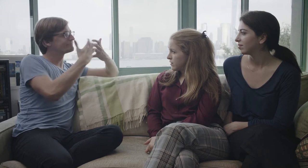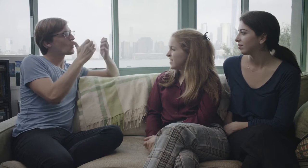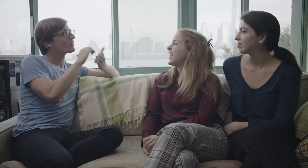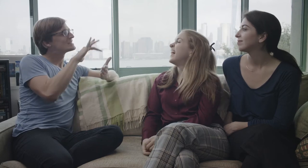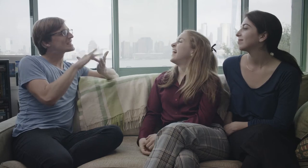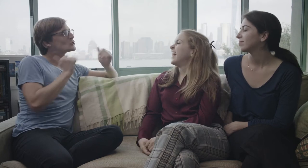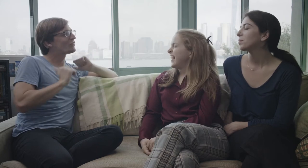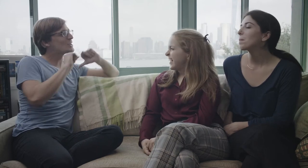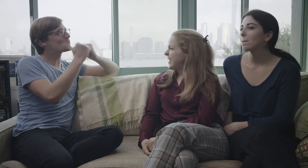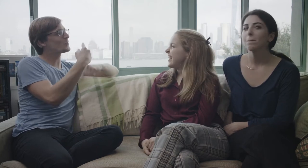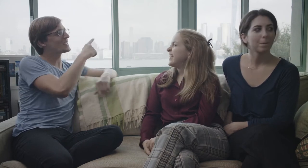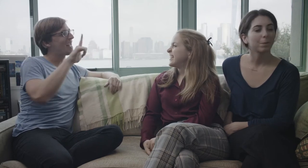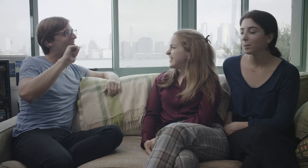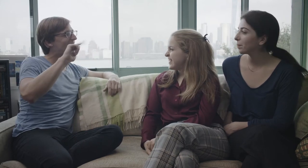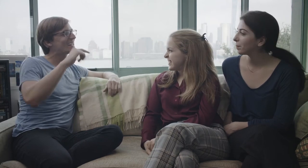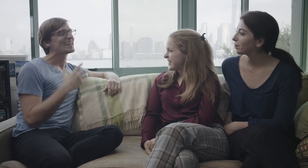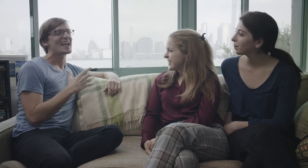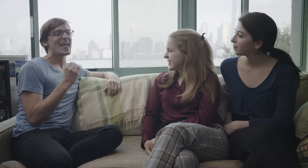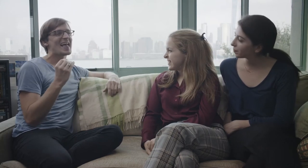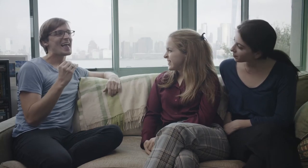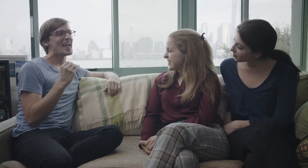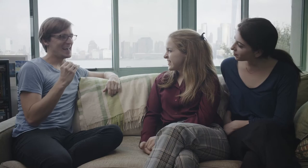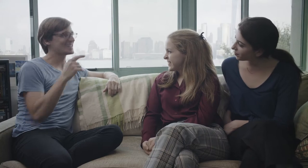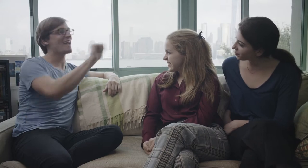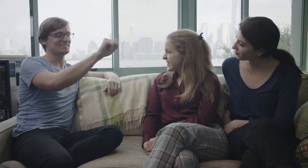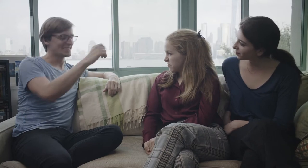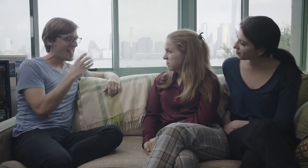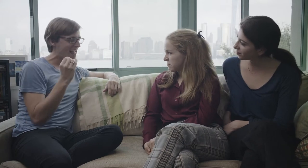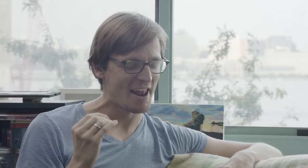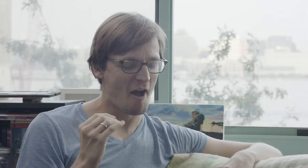They were doing it with the Center Theater Group out in LA.